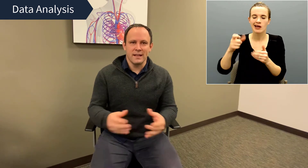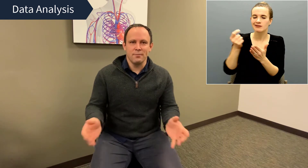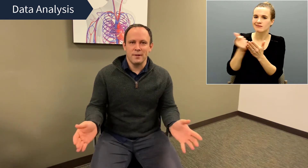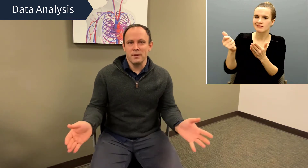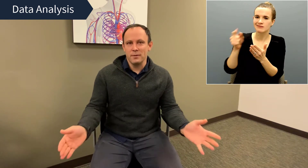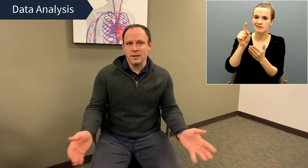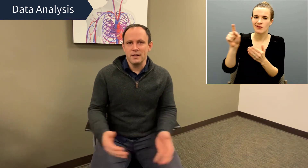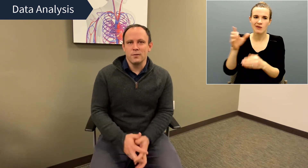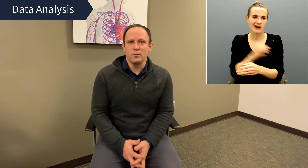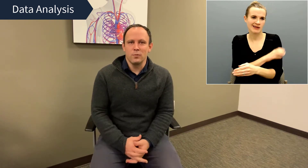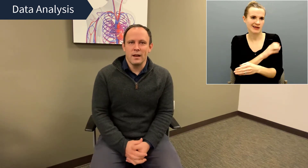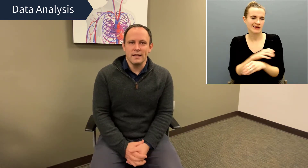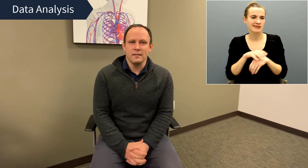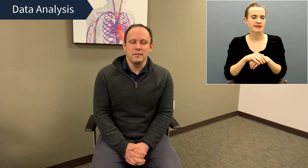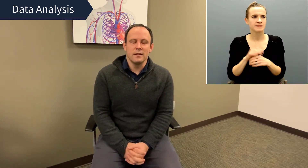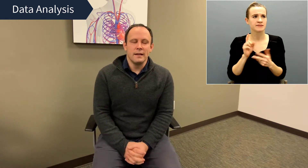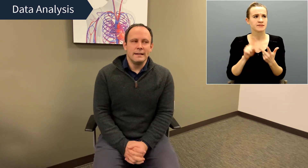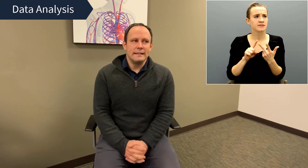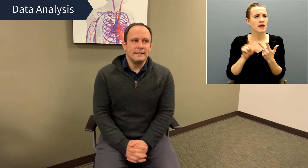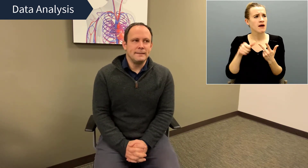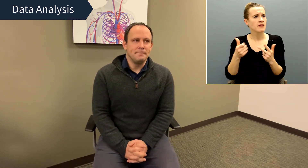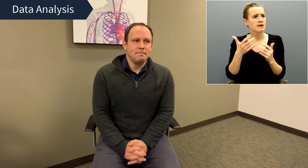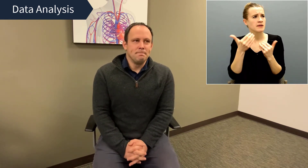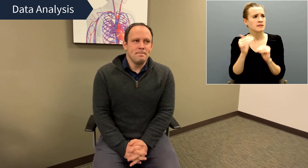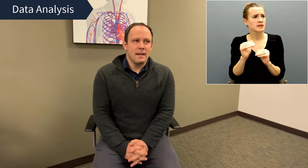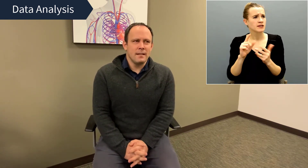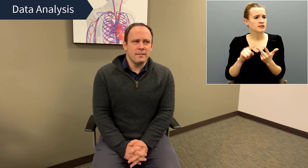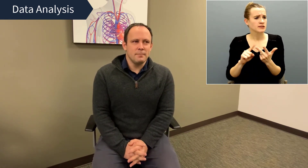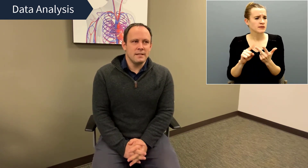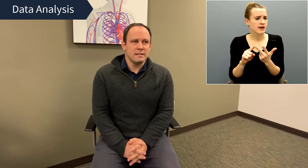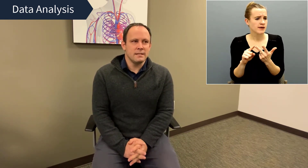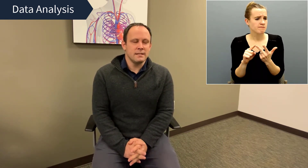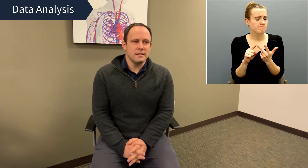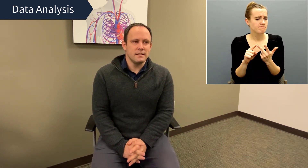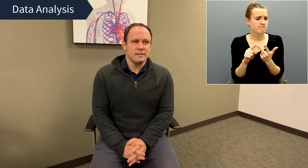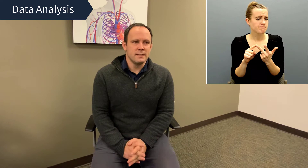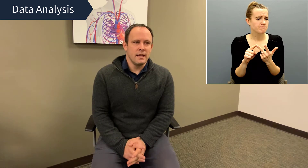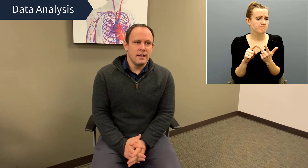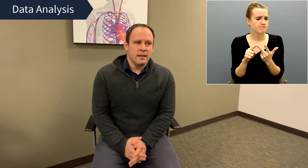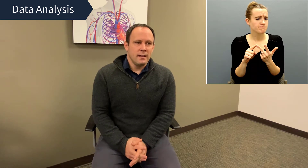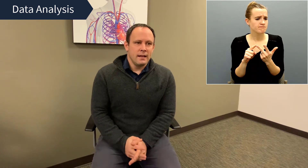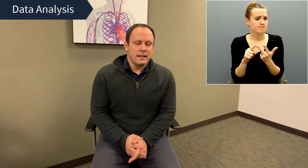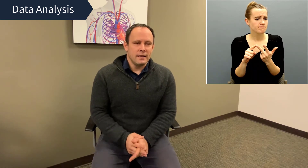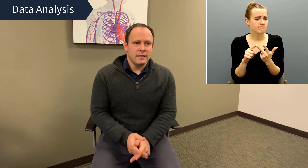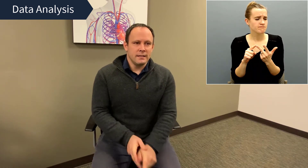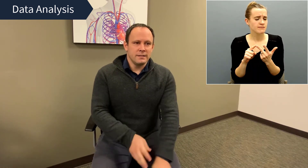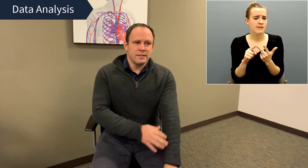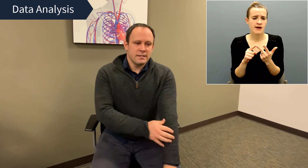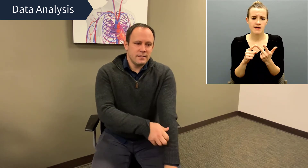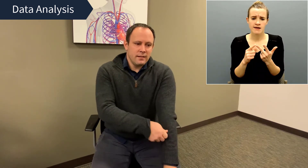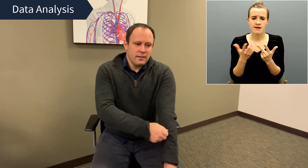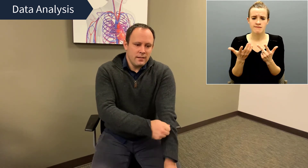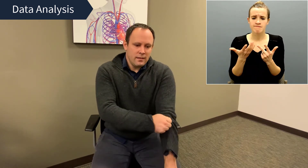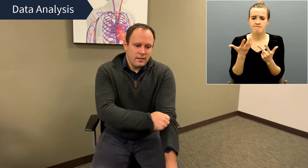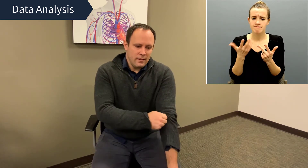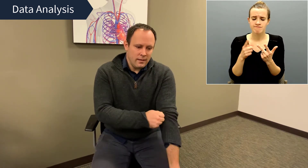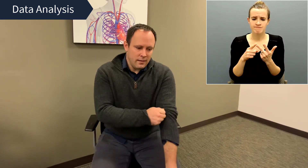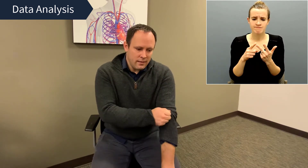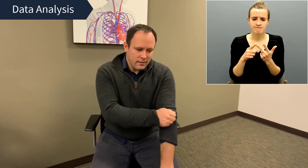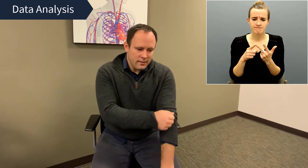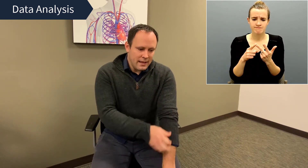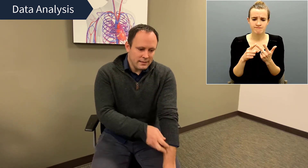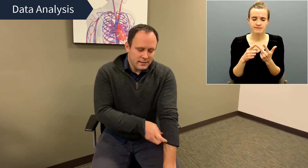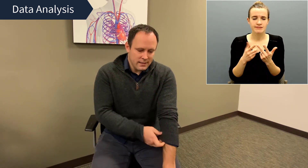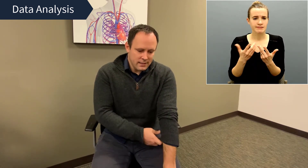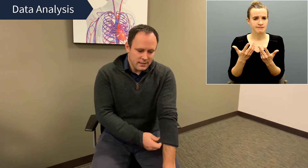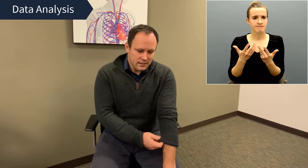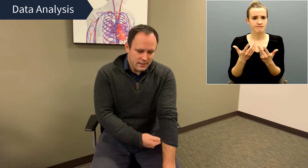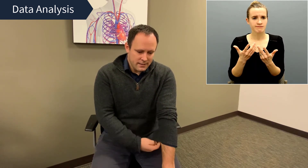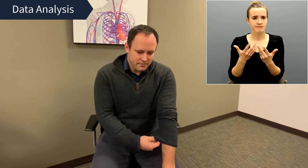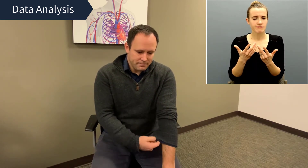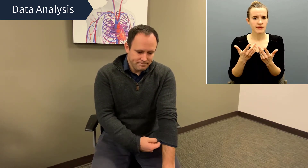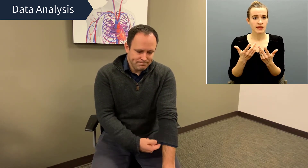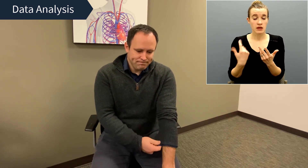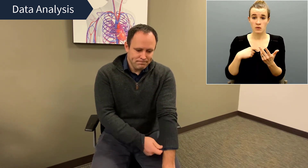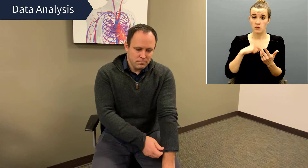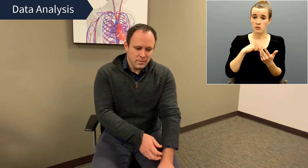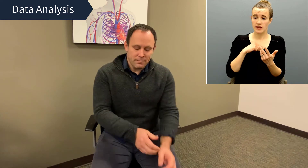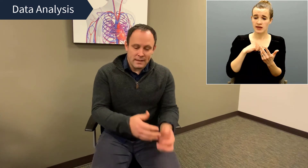timeframe that we were wanting. Another limitation is just that the um, the fact